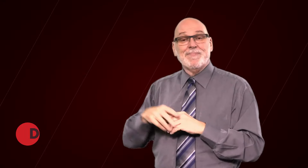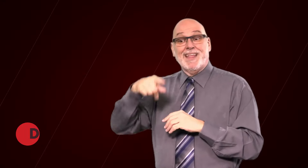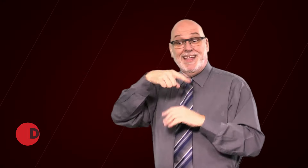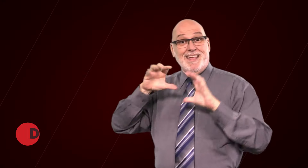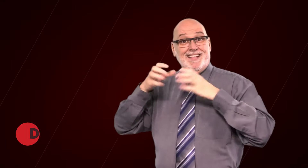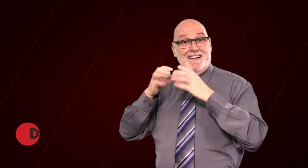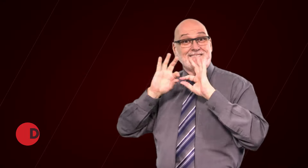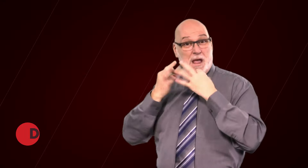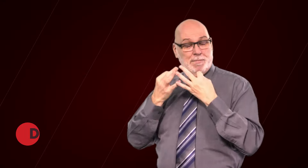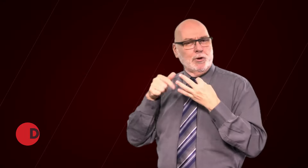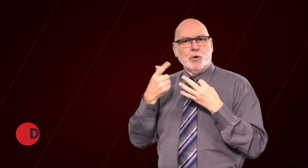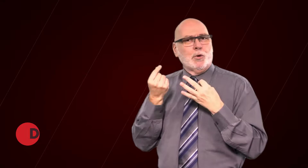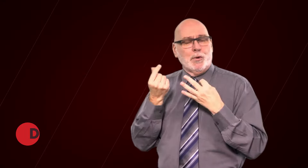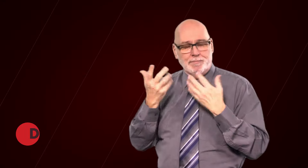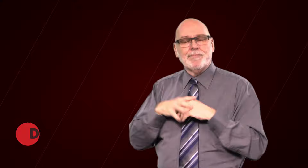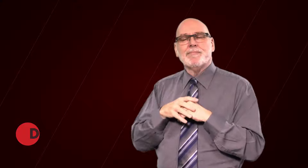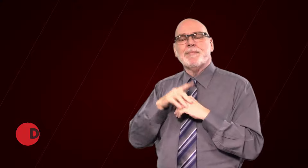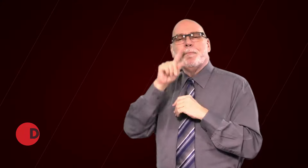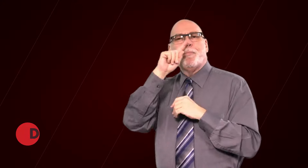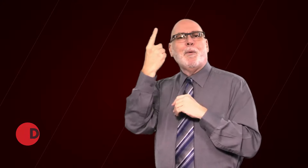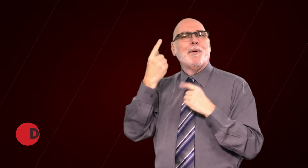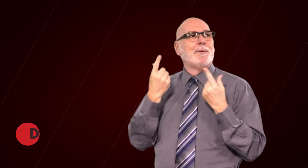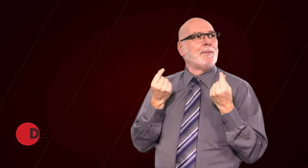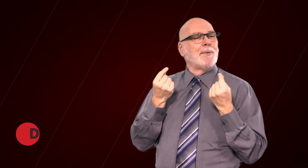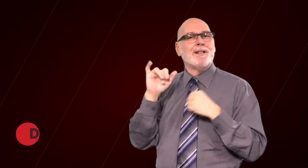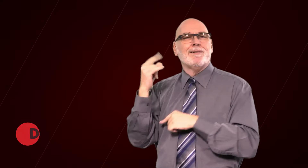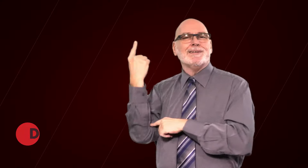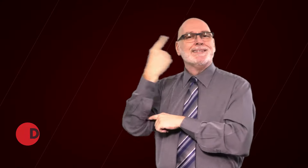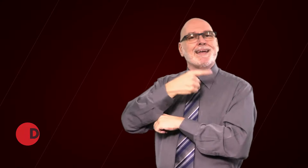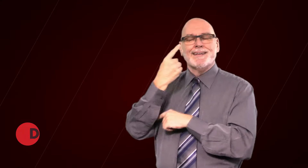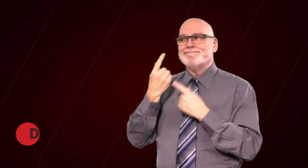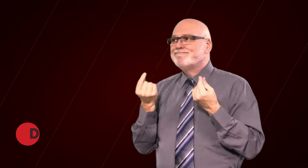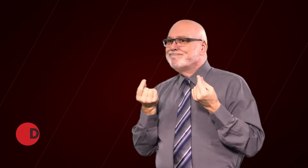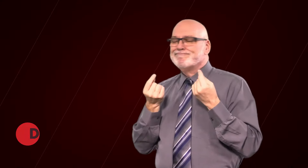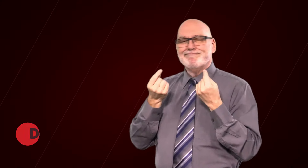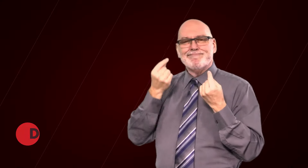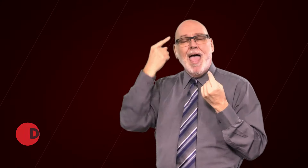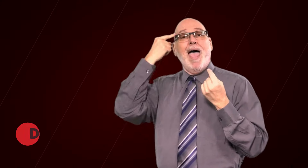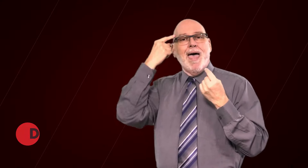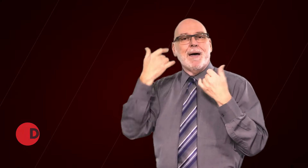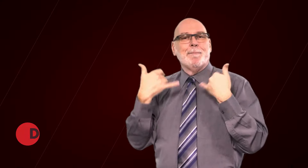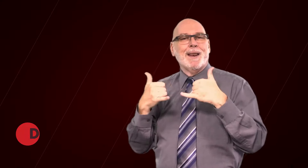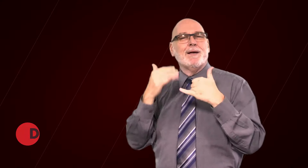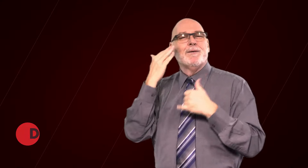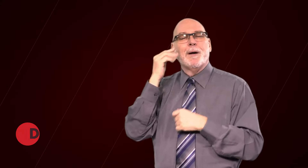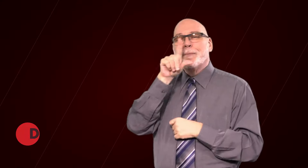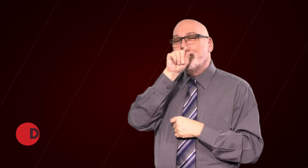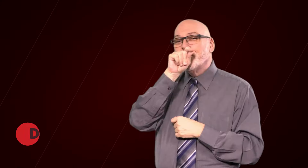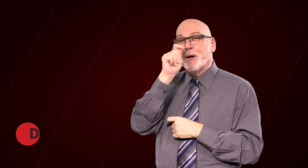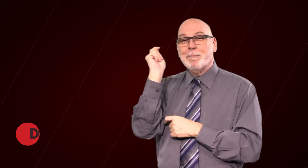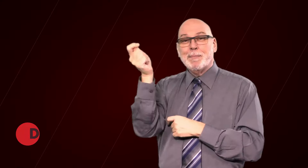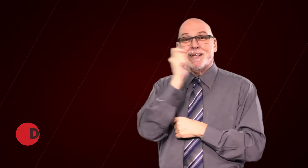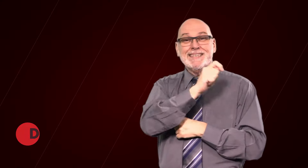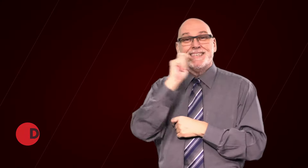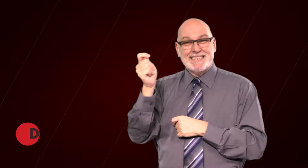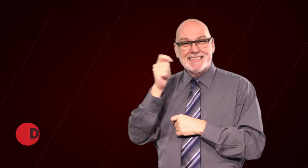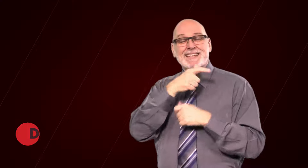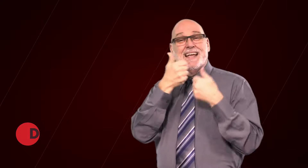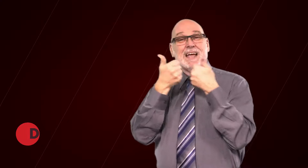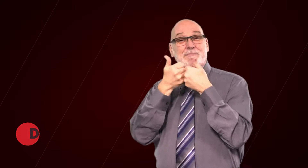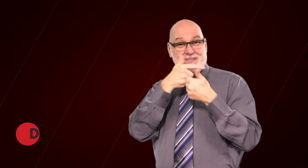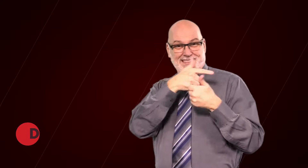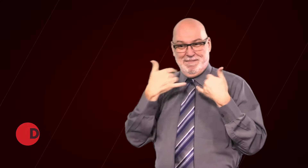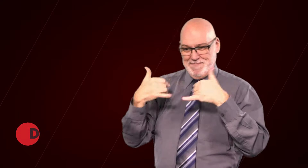Their families were bored one day and wanted to set up a badminton